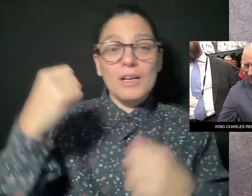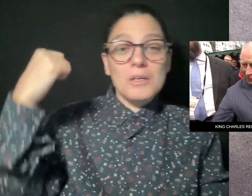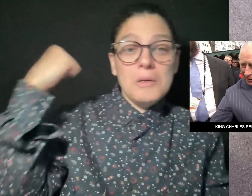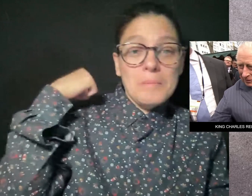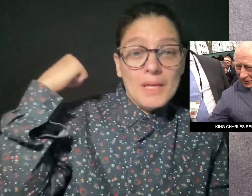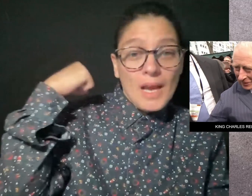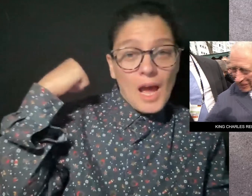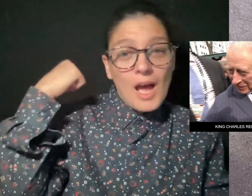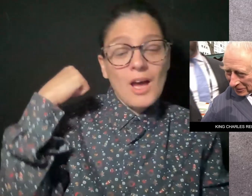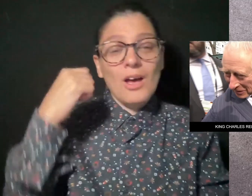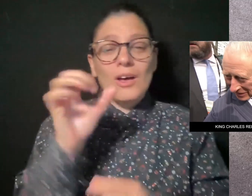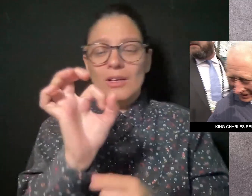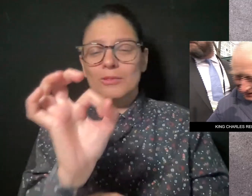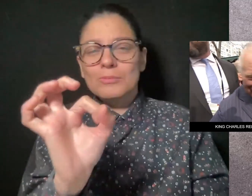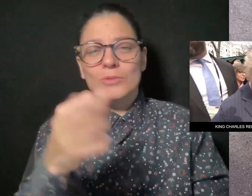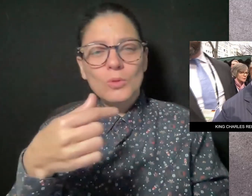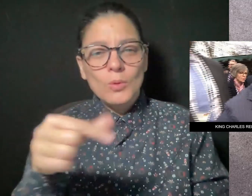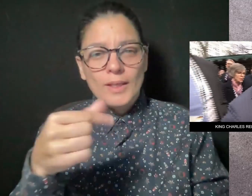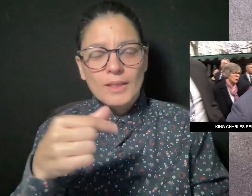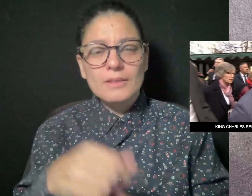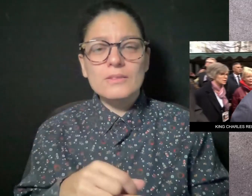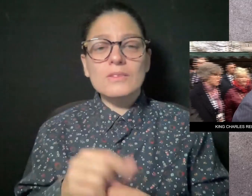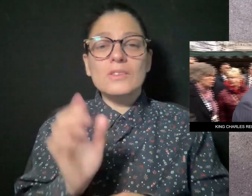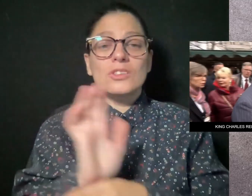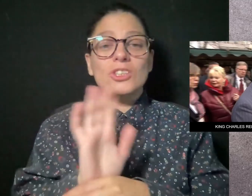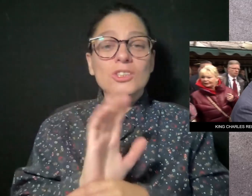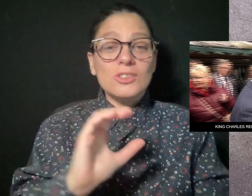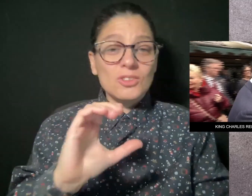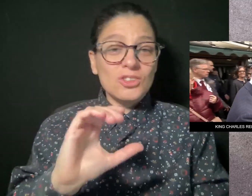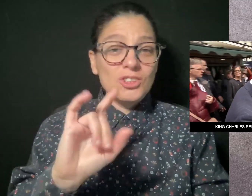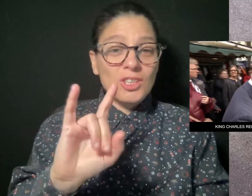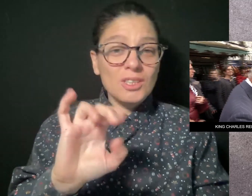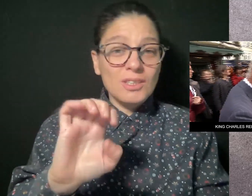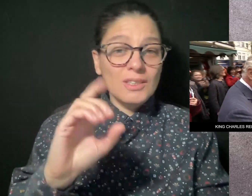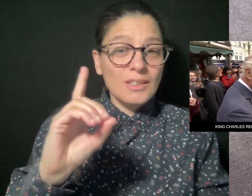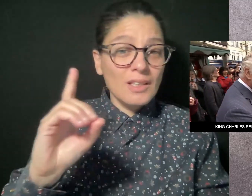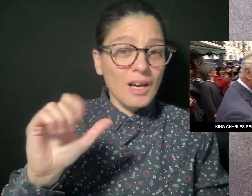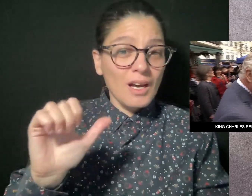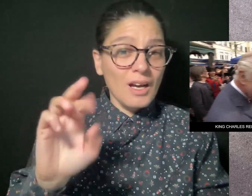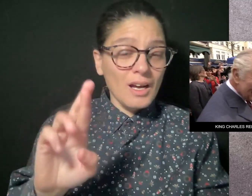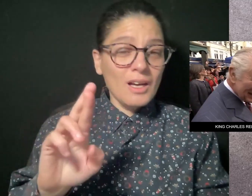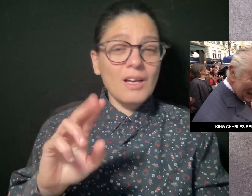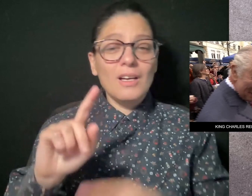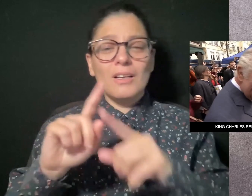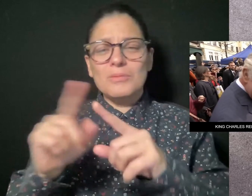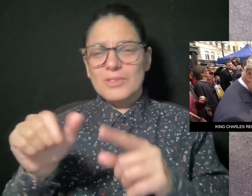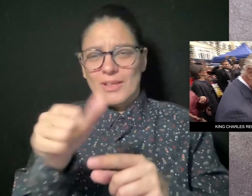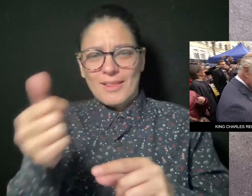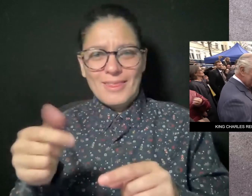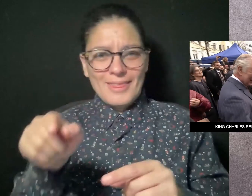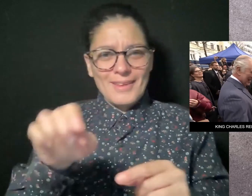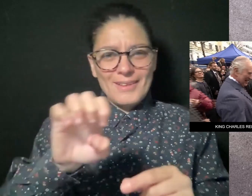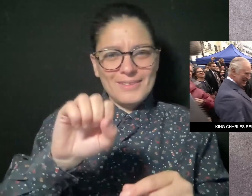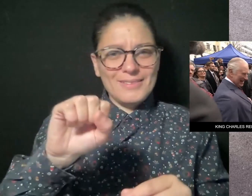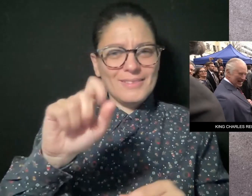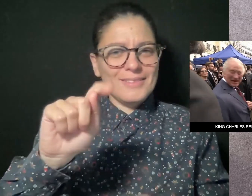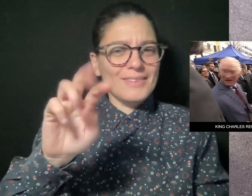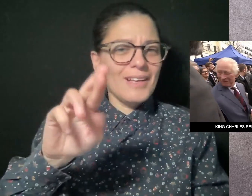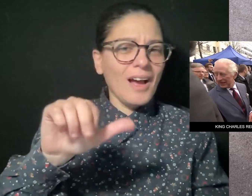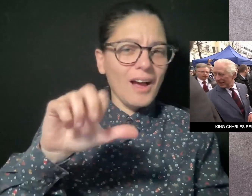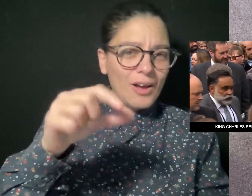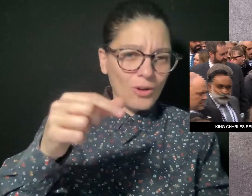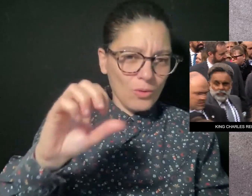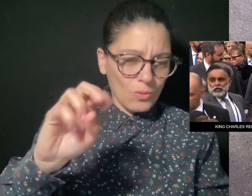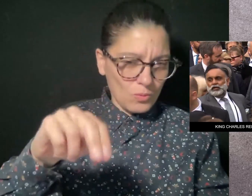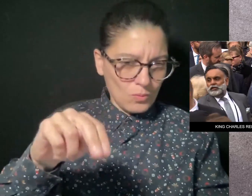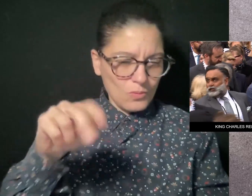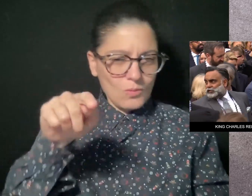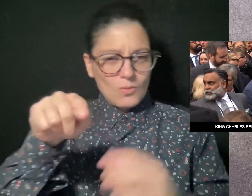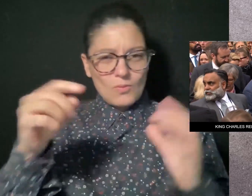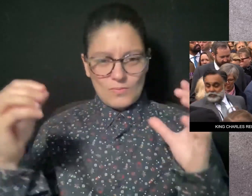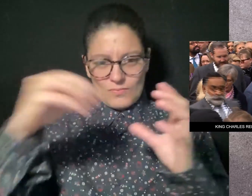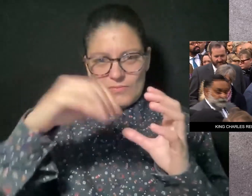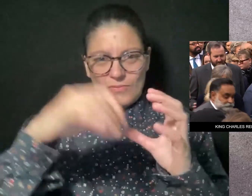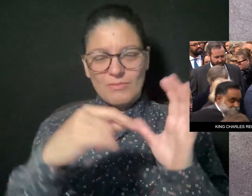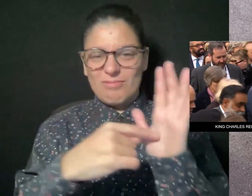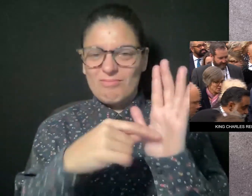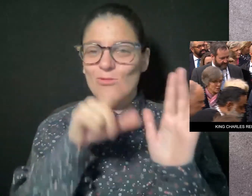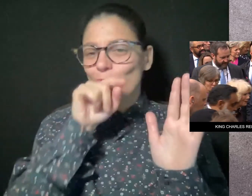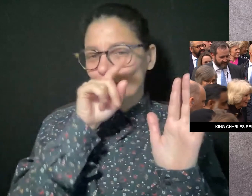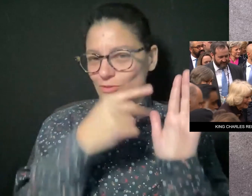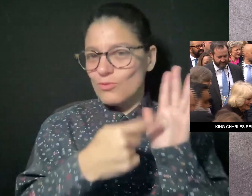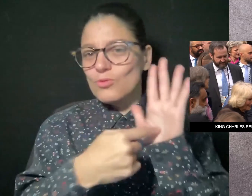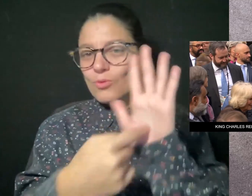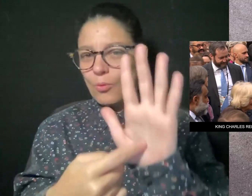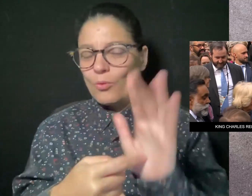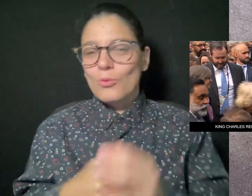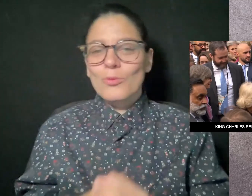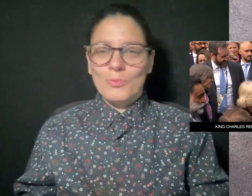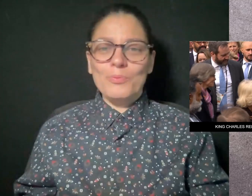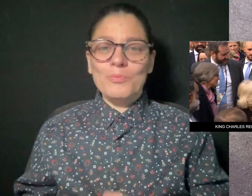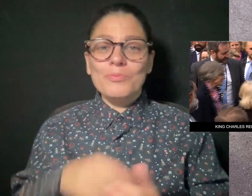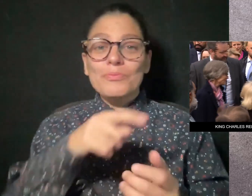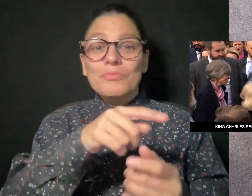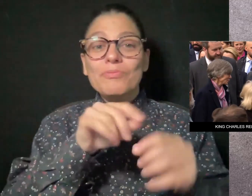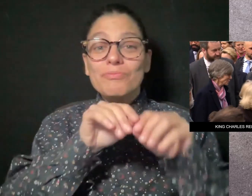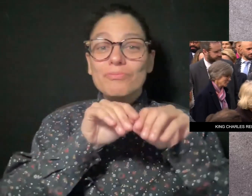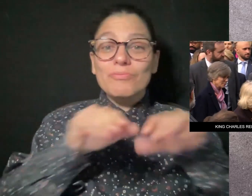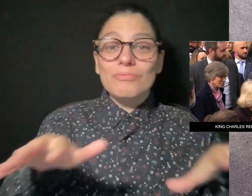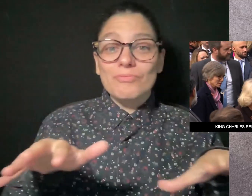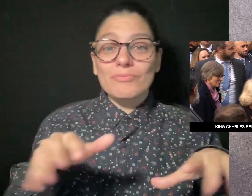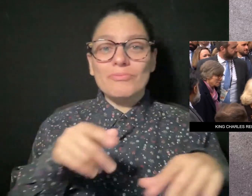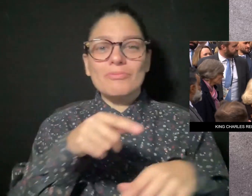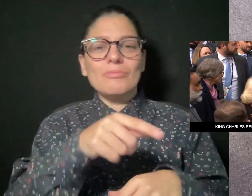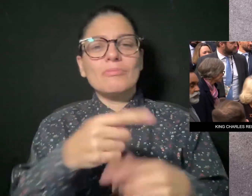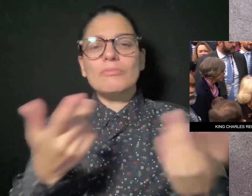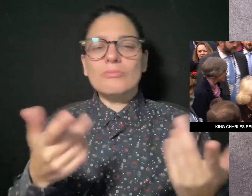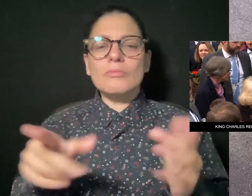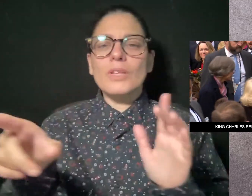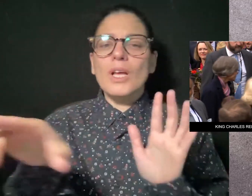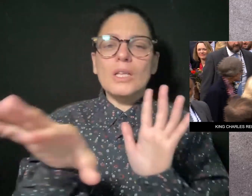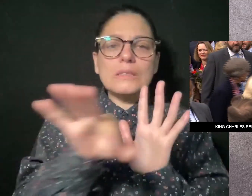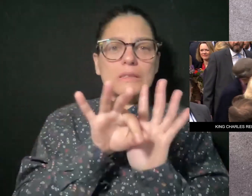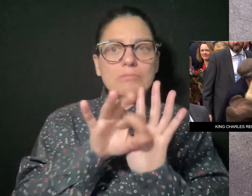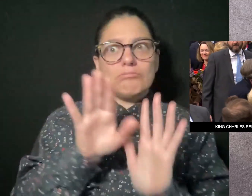the ingredients include spinach fava beans cheddar cheese and tarragon